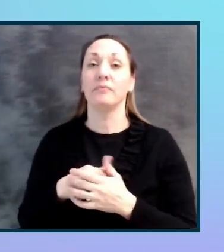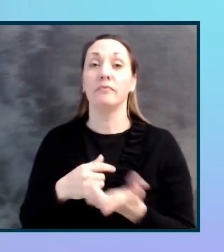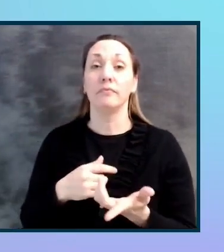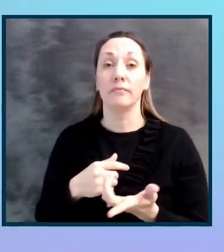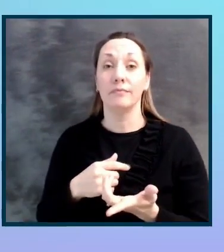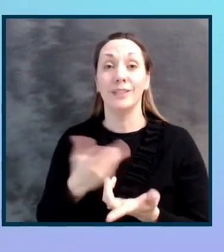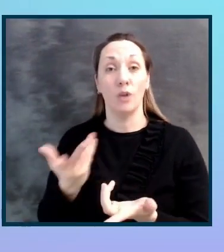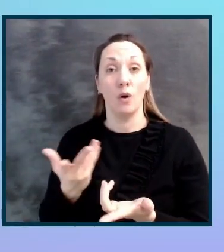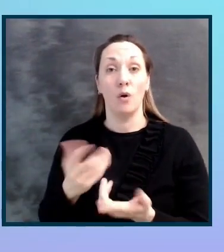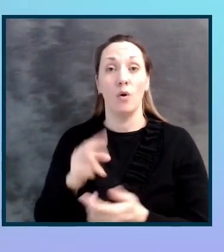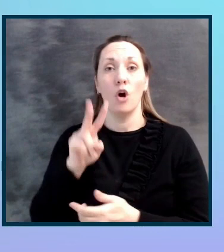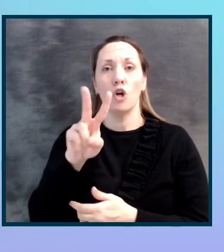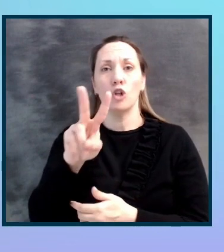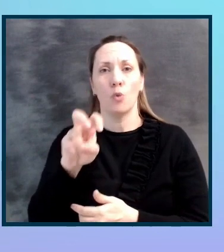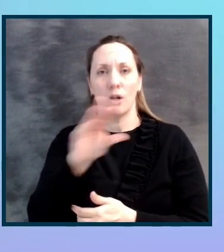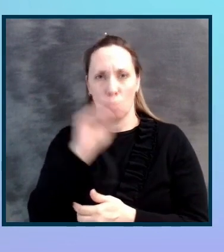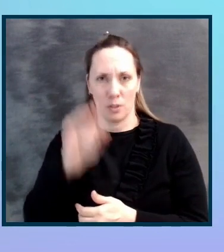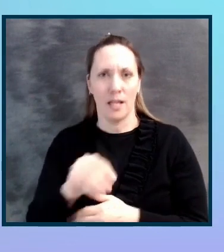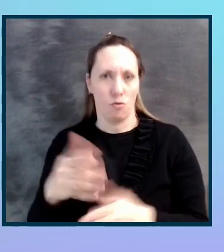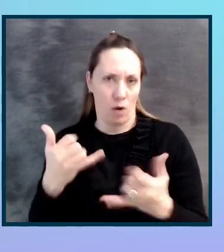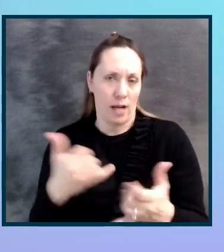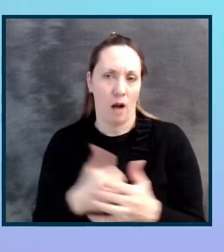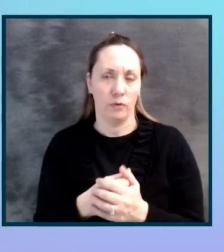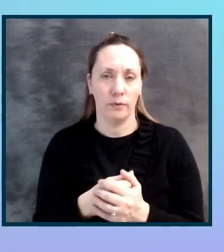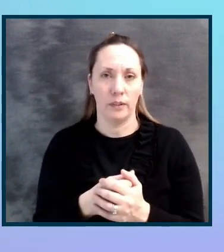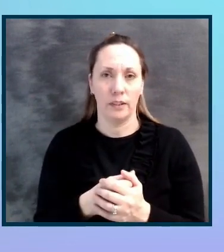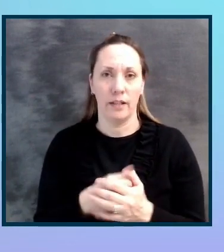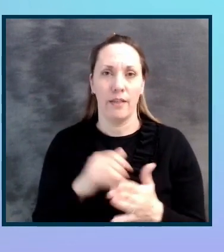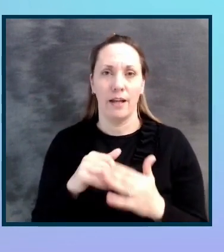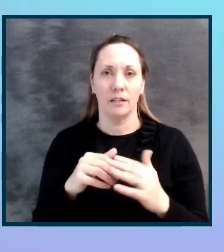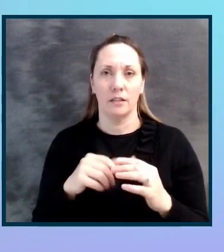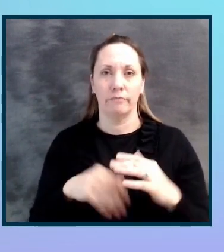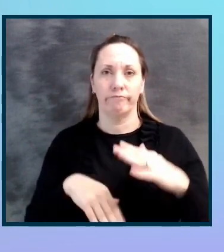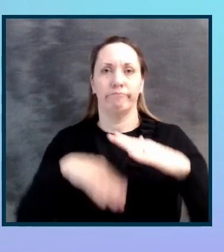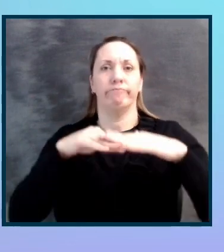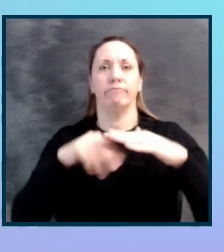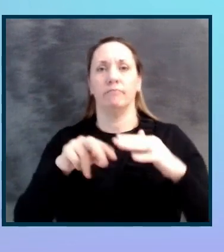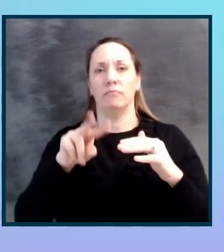So 200% right now is when we go for 200% standard for 2.0.